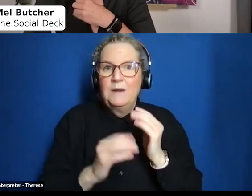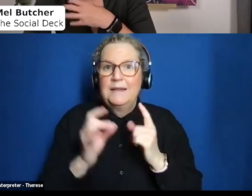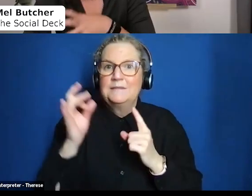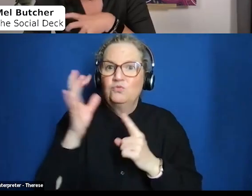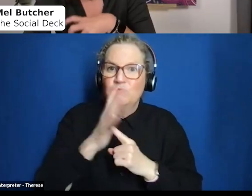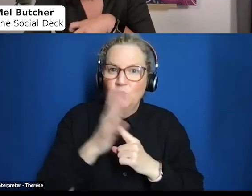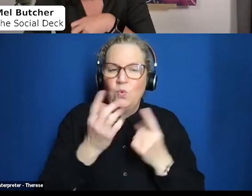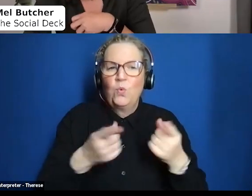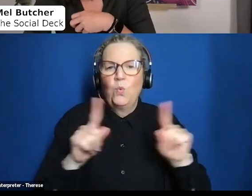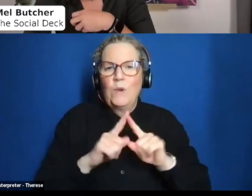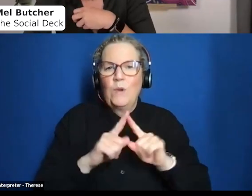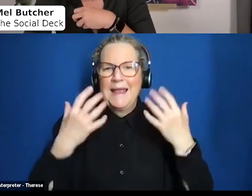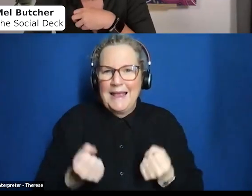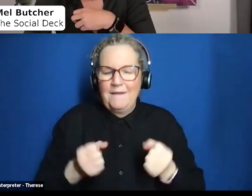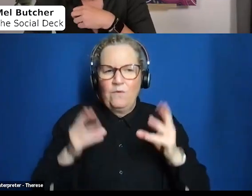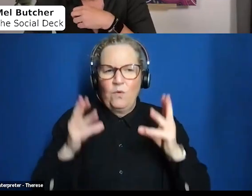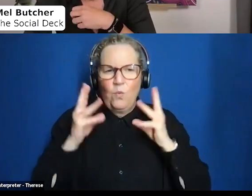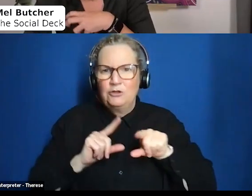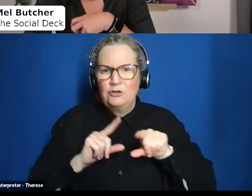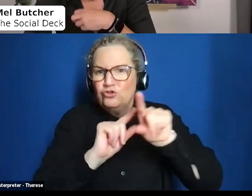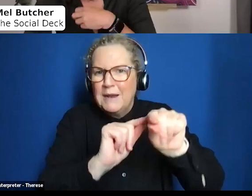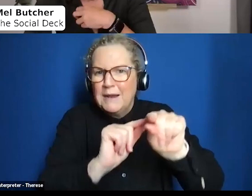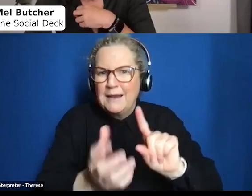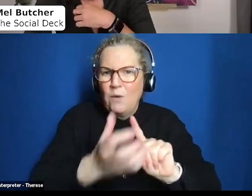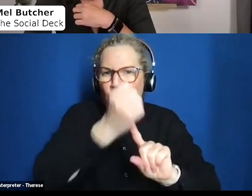a way of tracking outcomes regarding access to services and supports